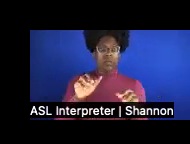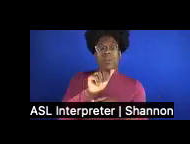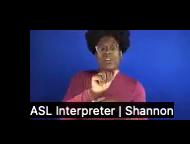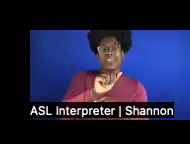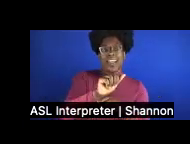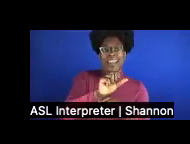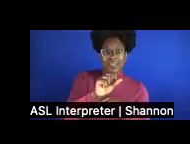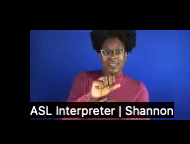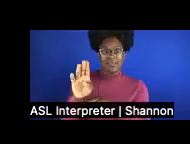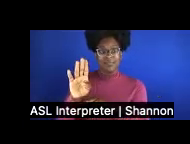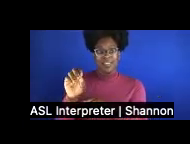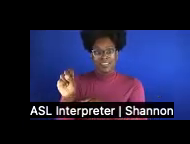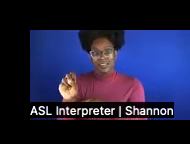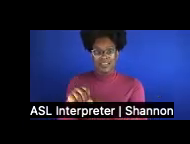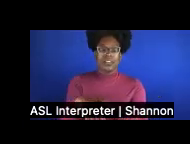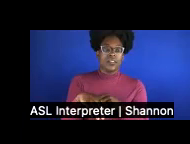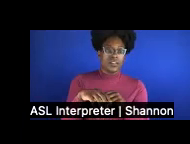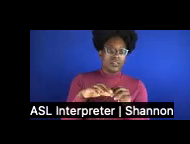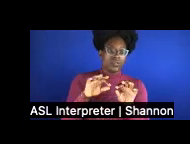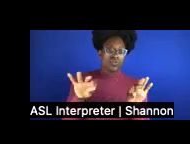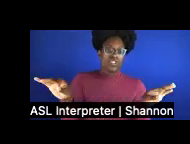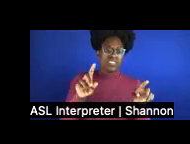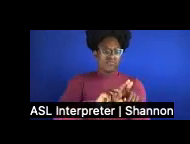humanities, science, math, logic, and composition.